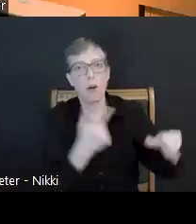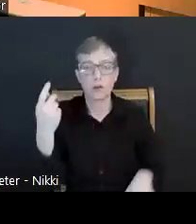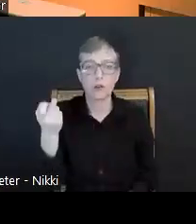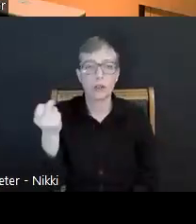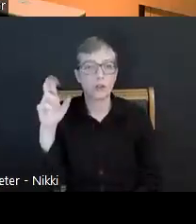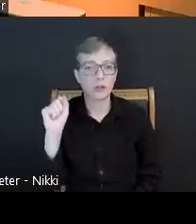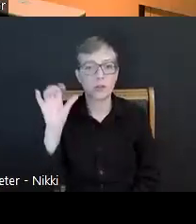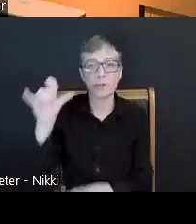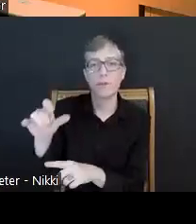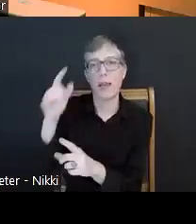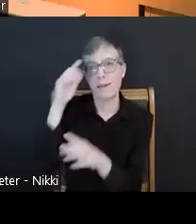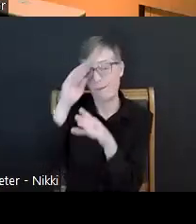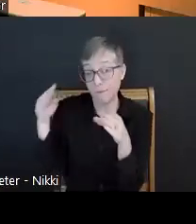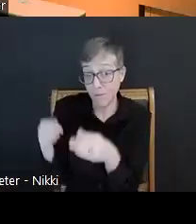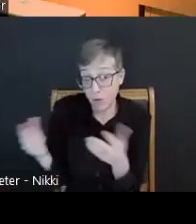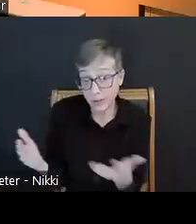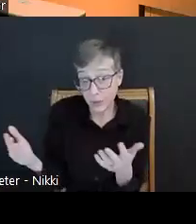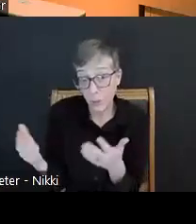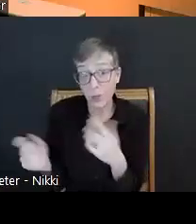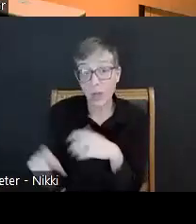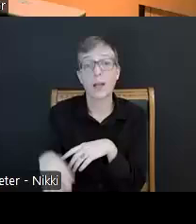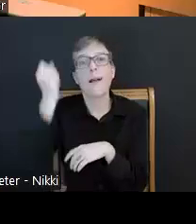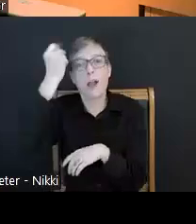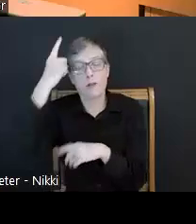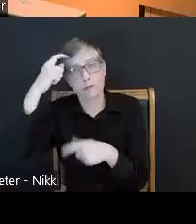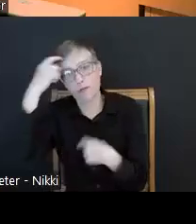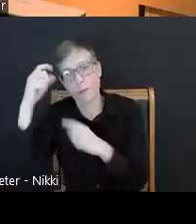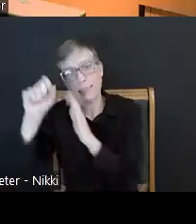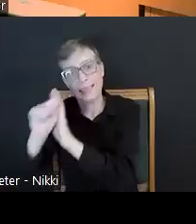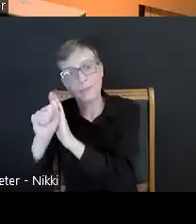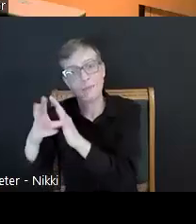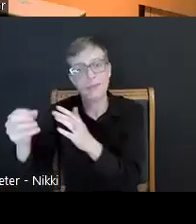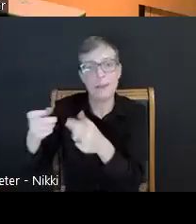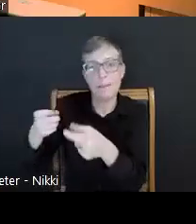strategies to manage it more effectively once that group is completed they're welcome to come